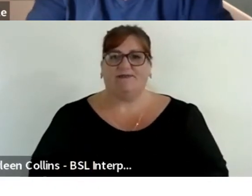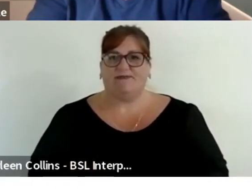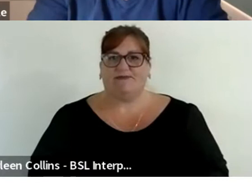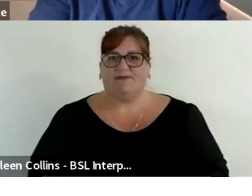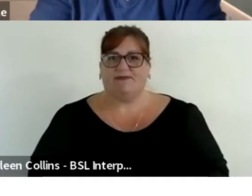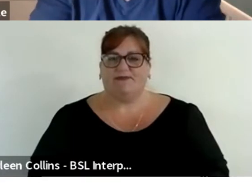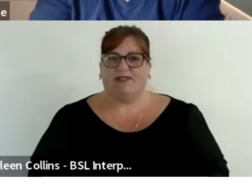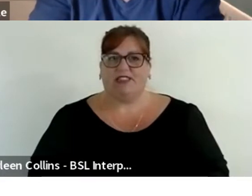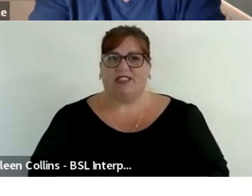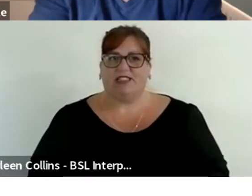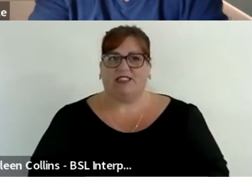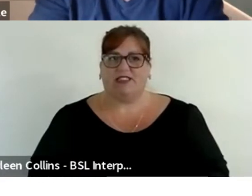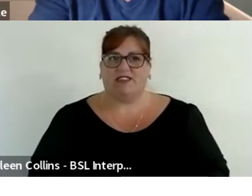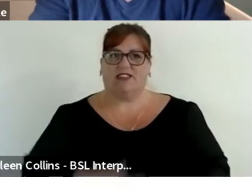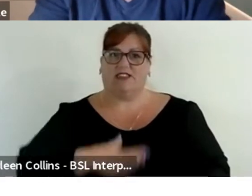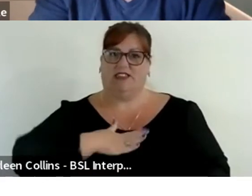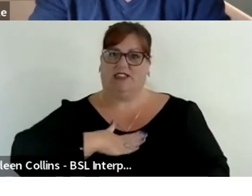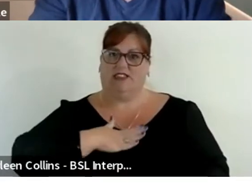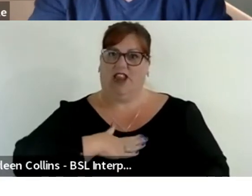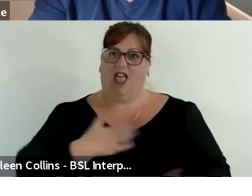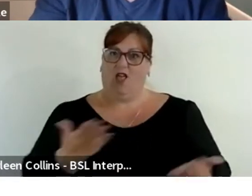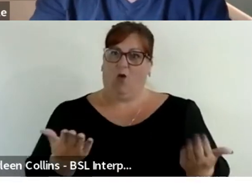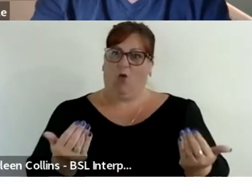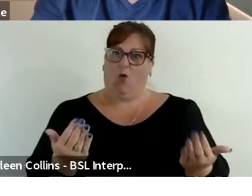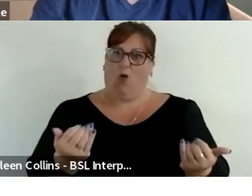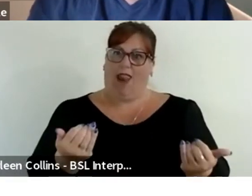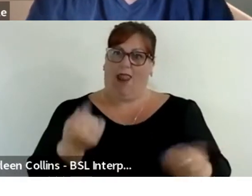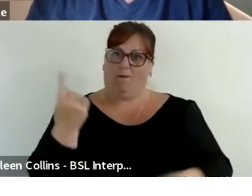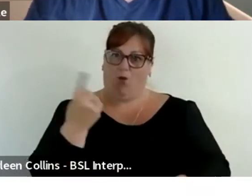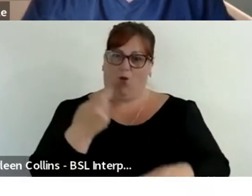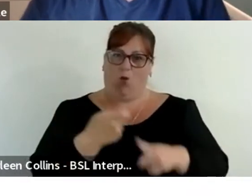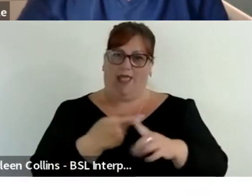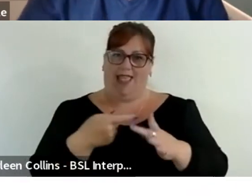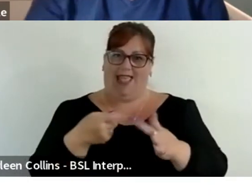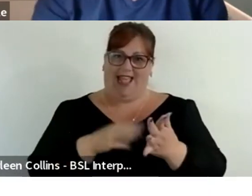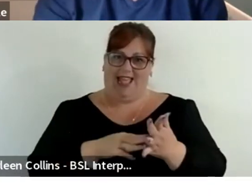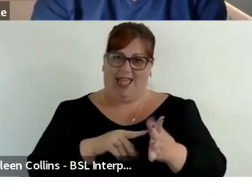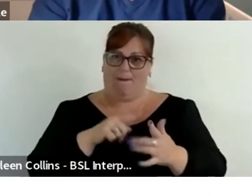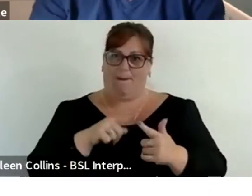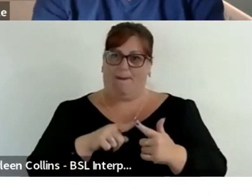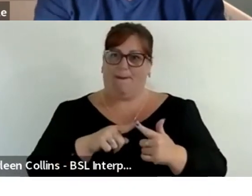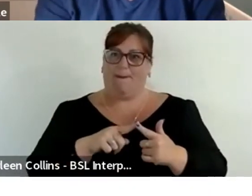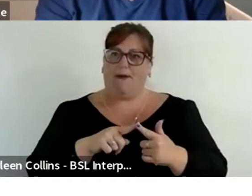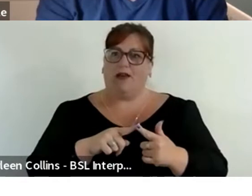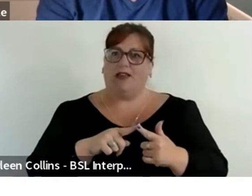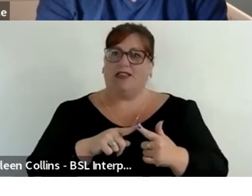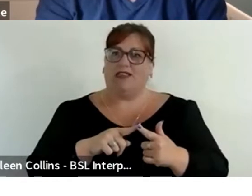I'd like to welcome Kim, Char and Lawrence from PwC.